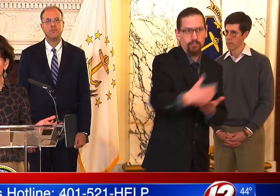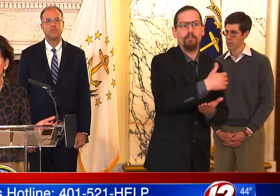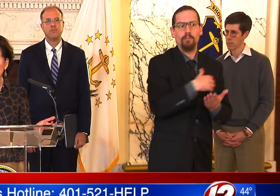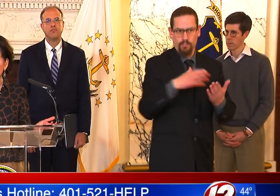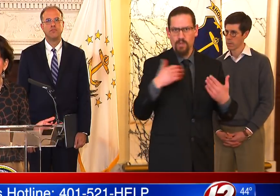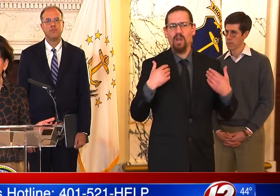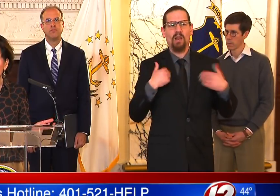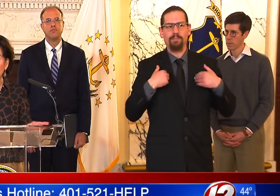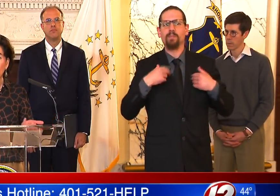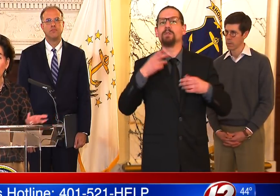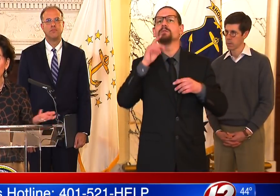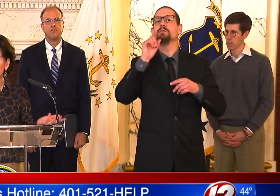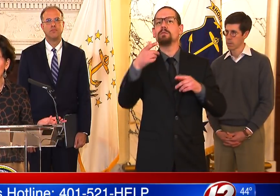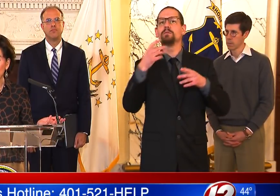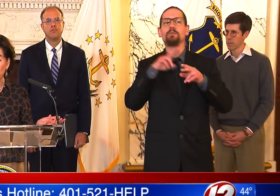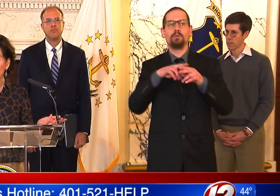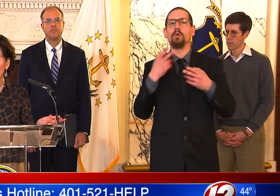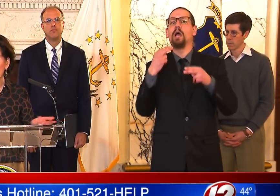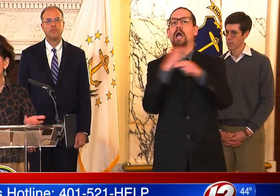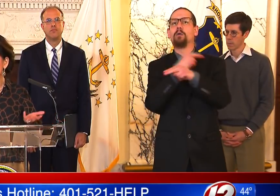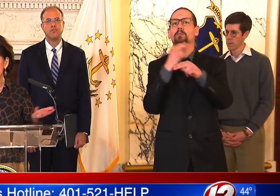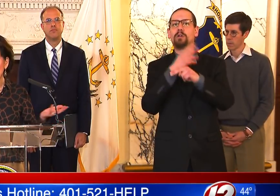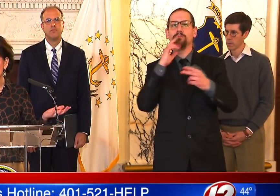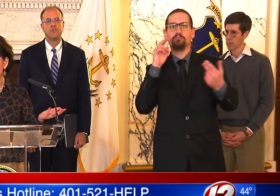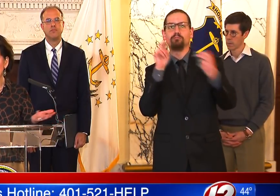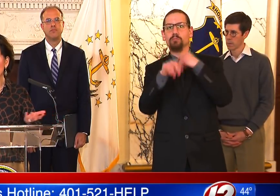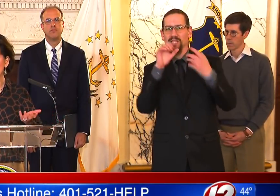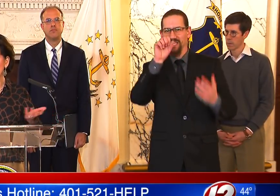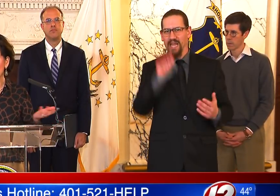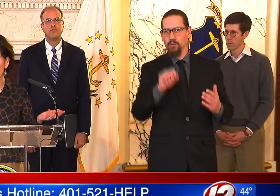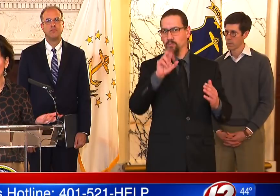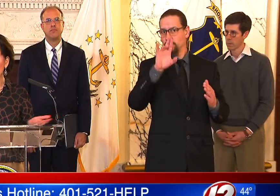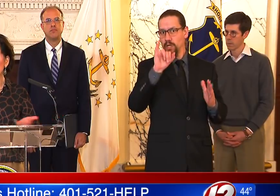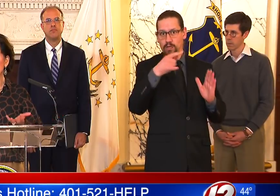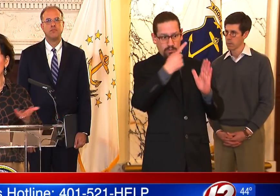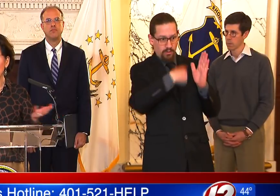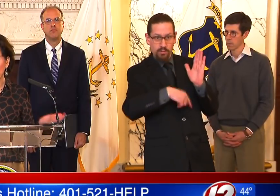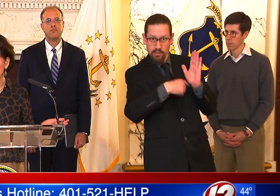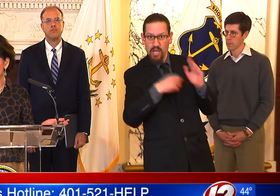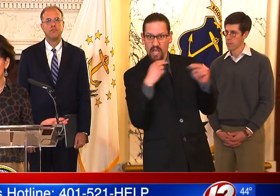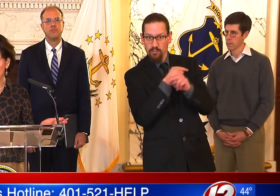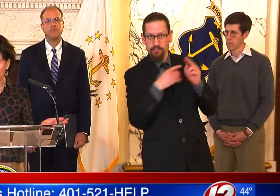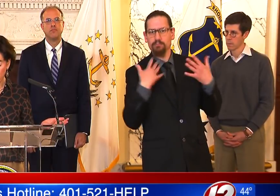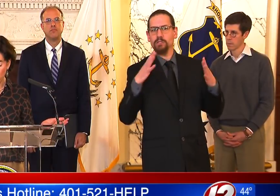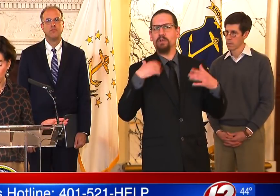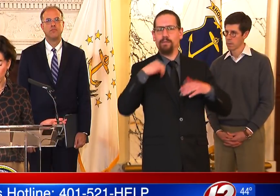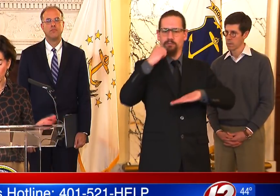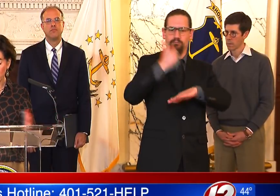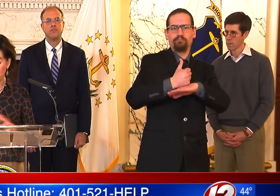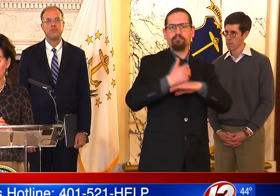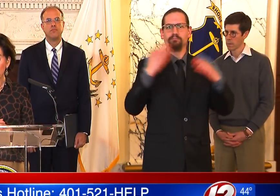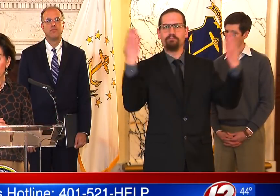ON THE SOUTHERN BORDER WITH CONNECTICUT. THIS IS WHERE MOST OF THE TRAFFIC IS COMING IN. WE MAY CHANGE THAT.